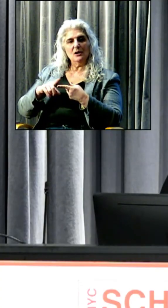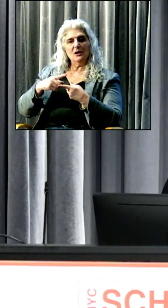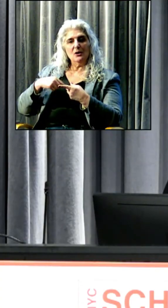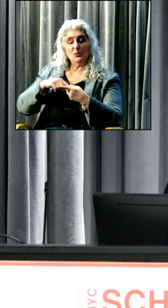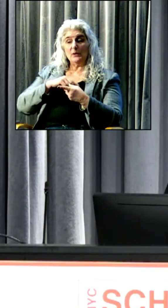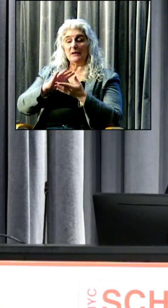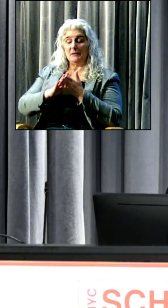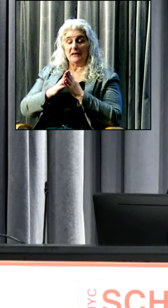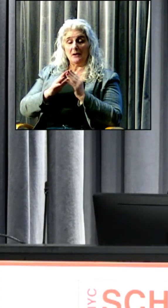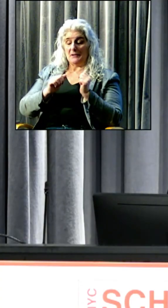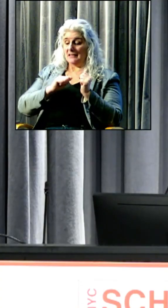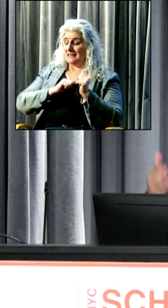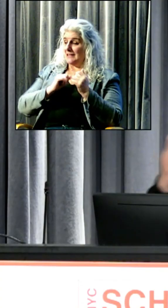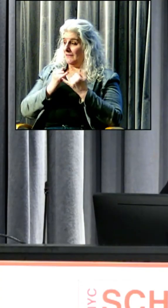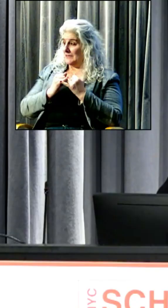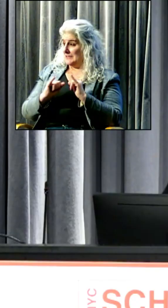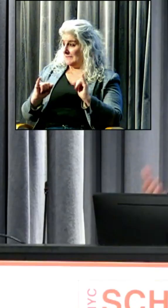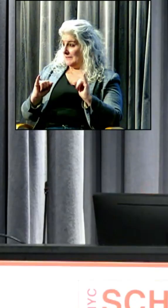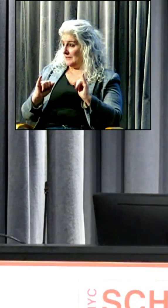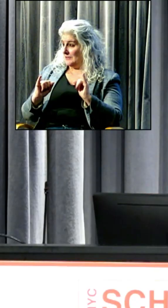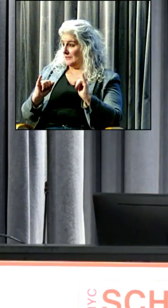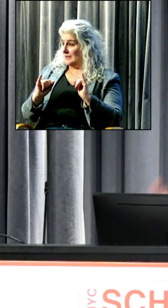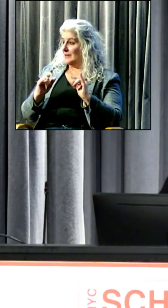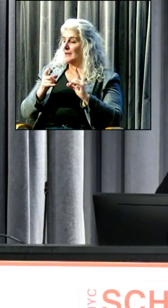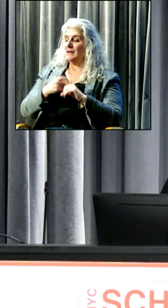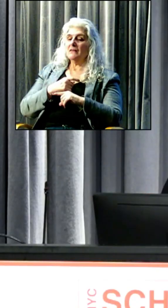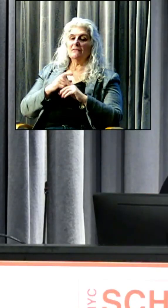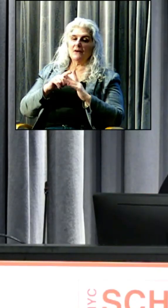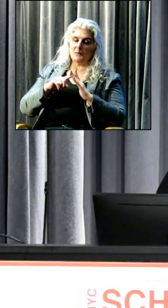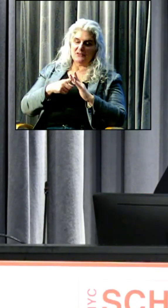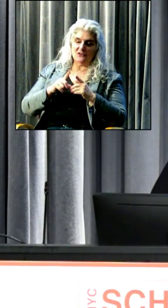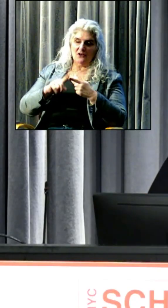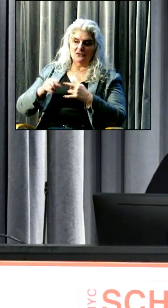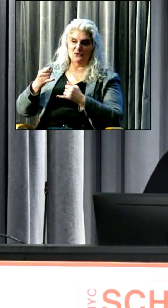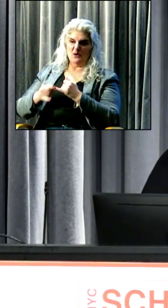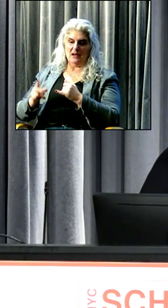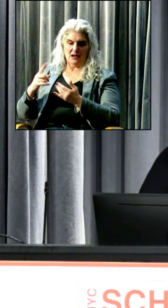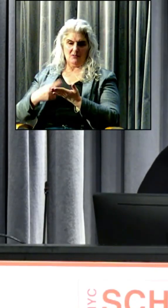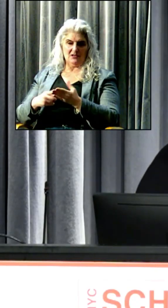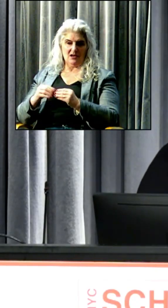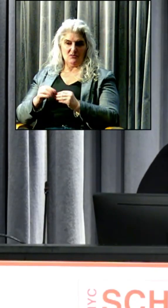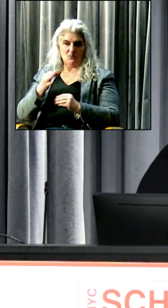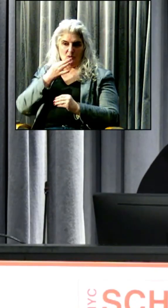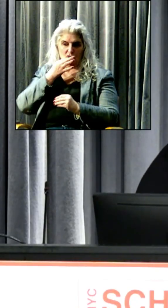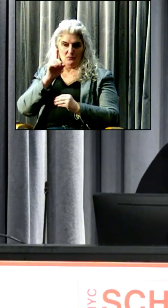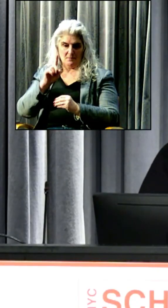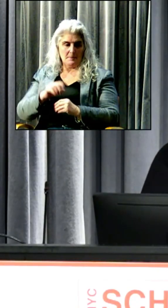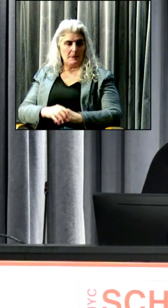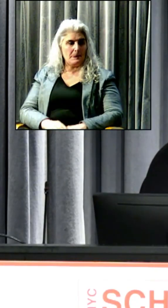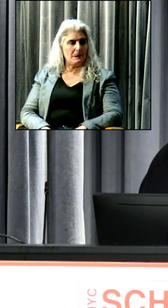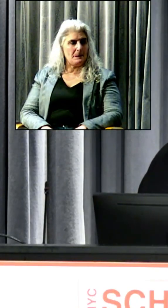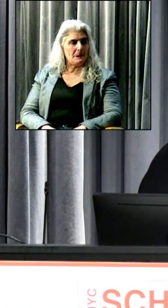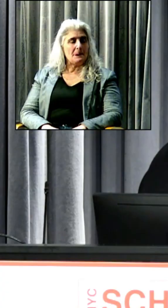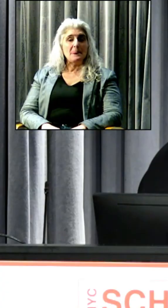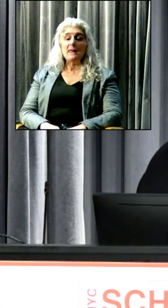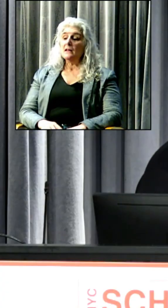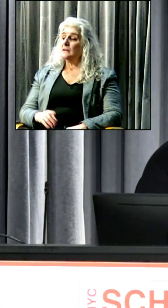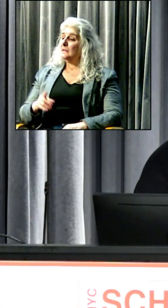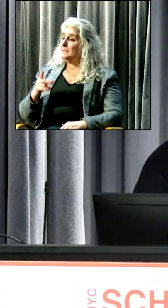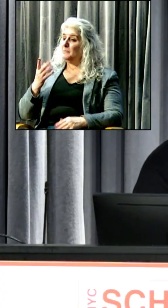You've used the word relationships a lot in how you talk about this, and it makes me think about, Jenna, when we were up at your office doing testing.